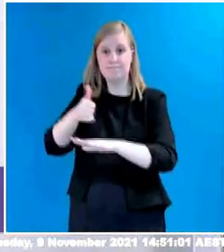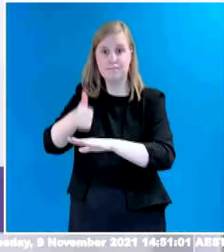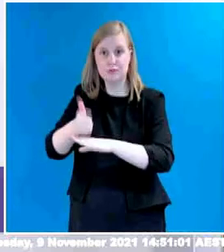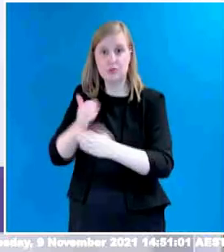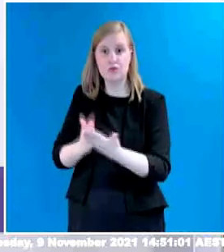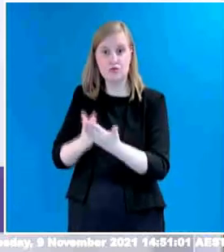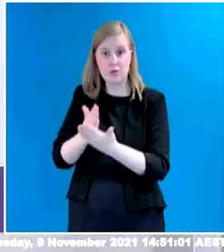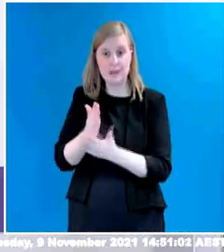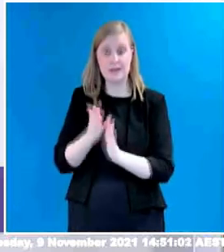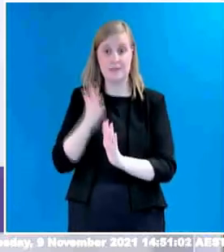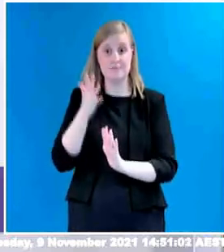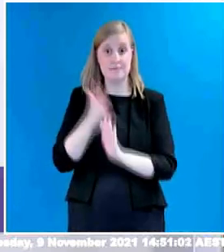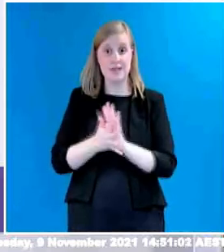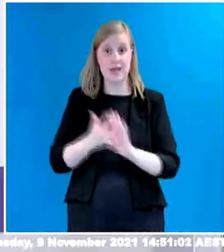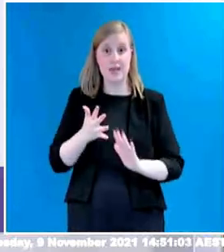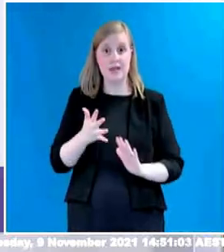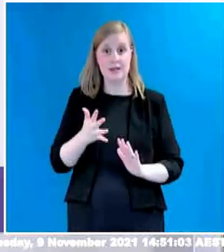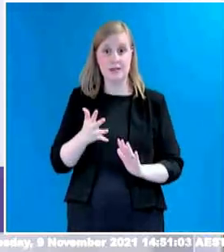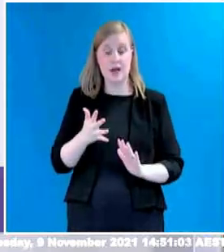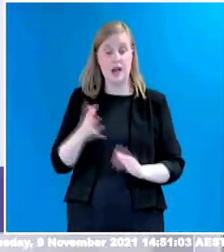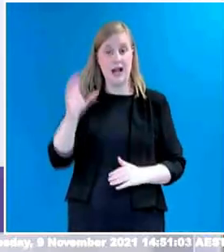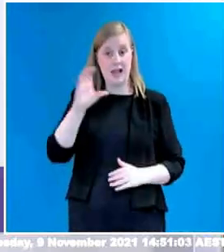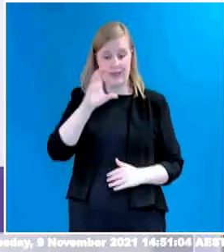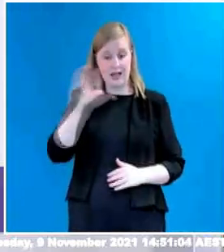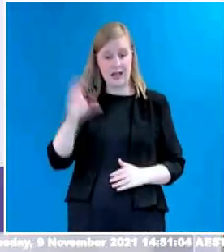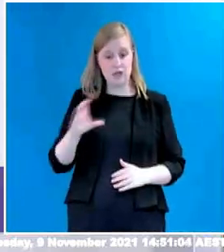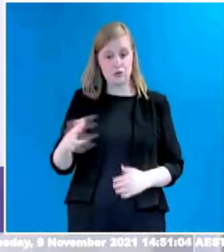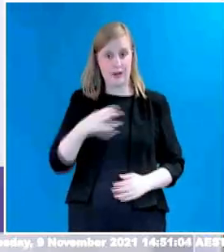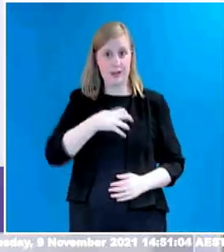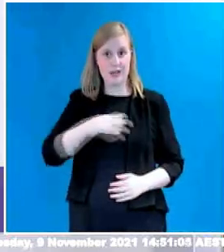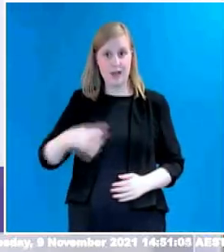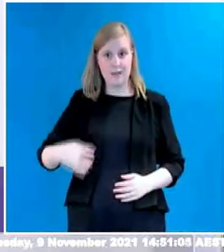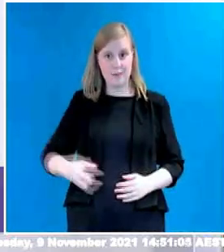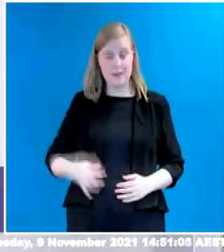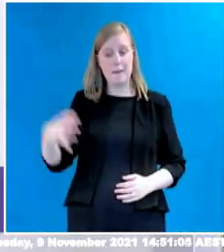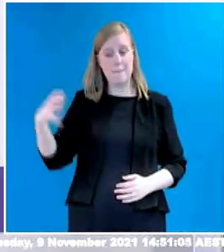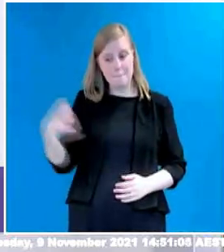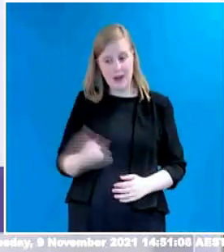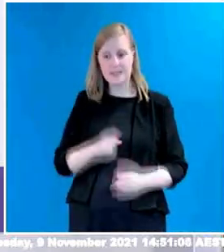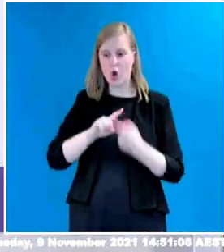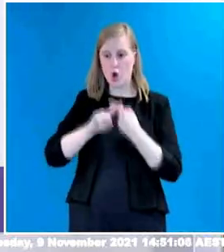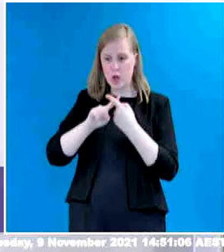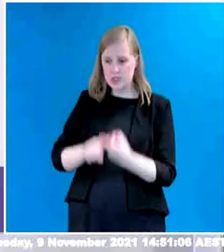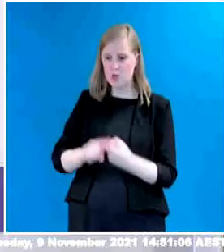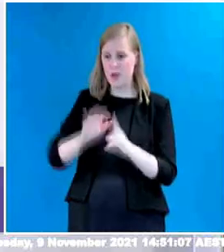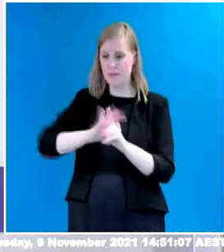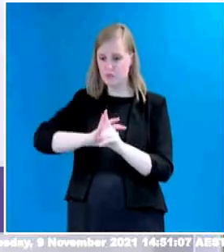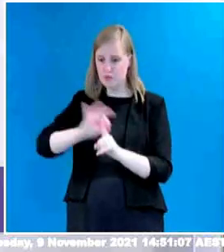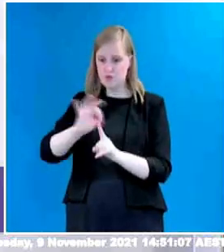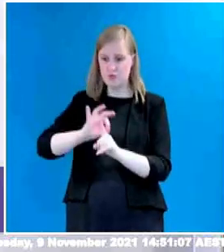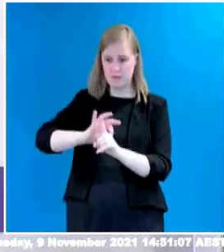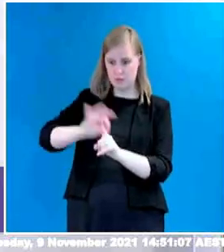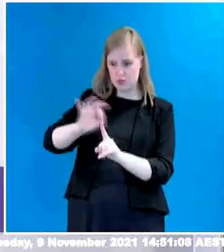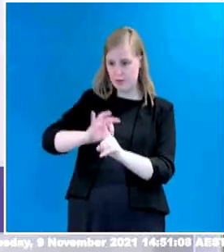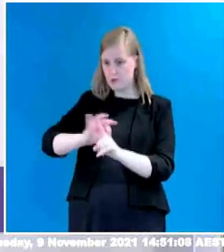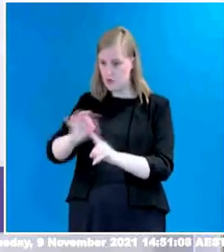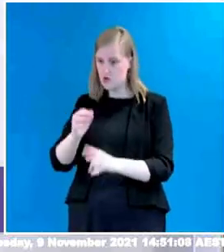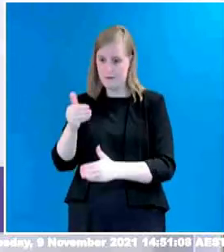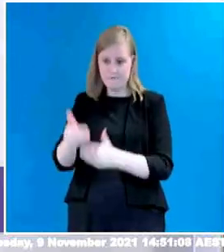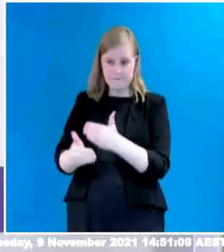obliged to achieve continuous improvement of conditions over time without backward movement.